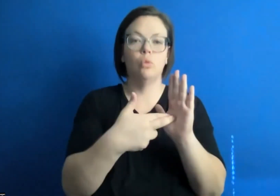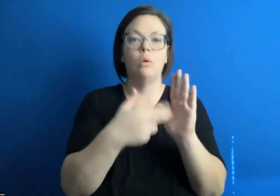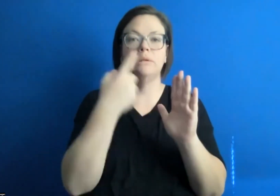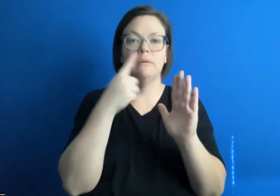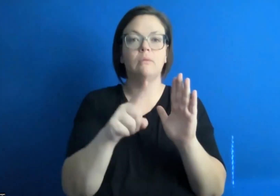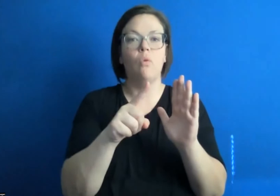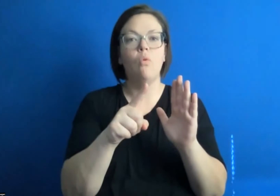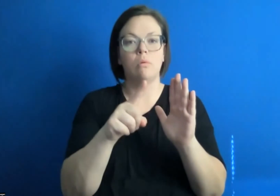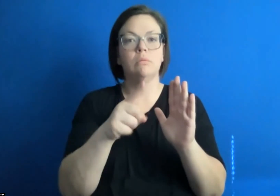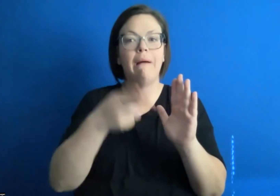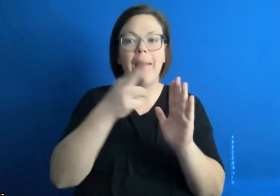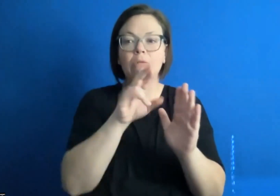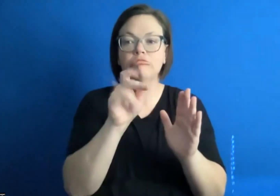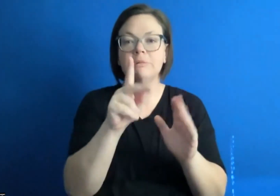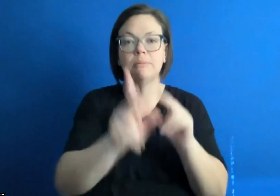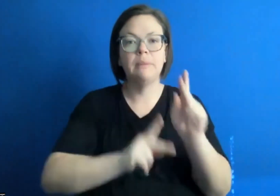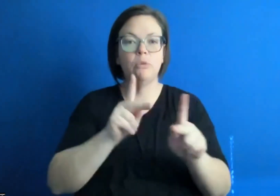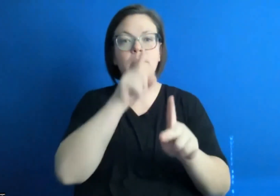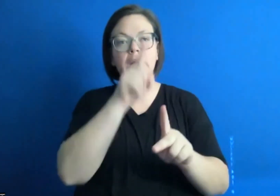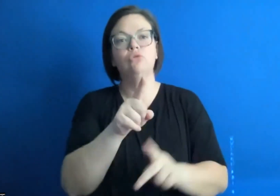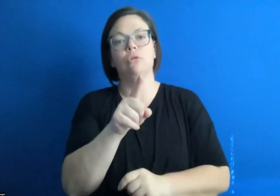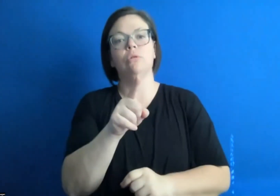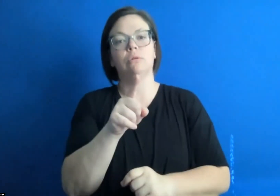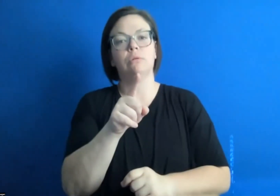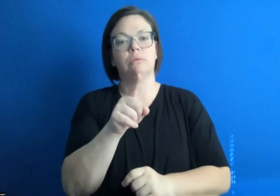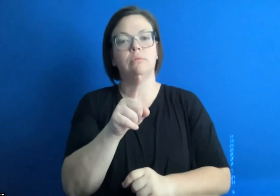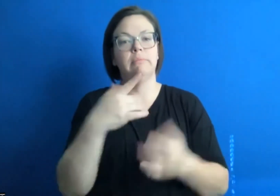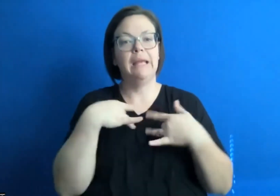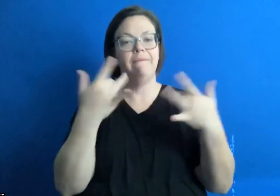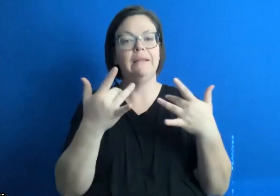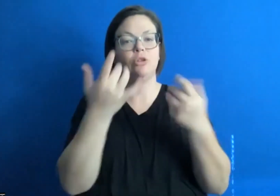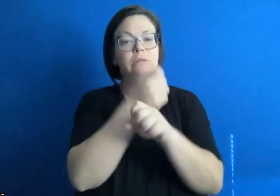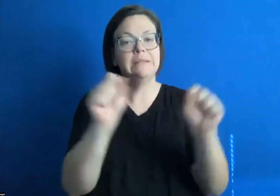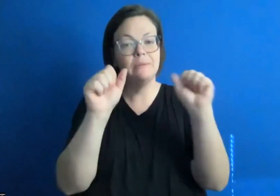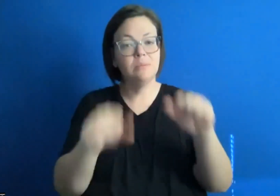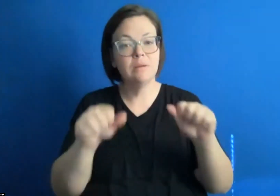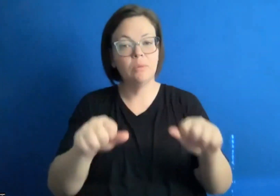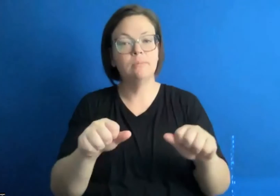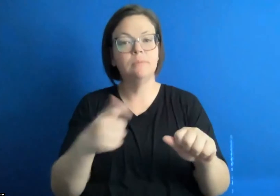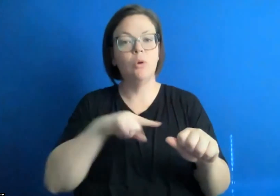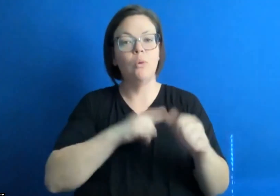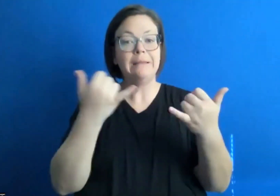and high risk people to ensure events are as safe as possible. We now plan to make sure that all of